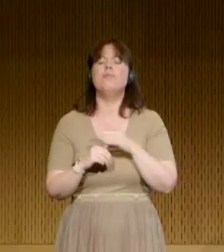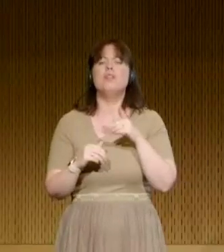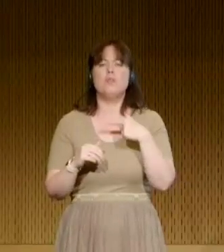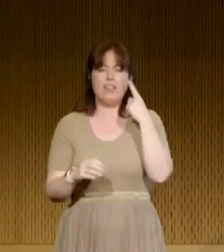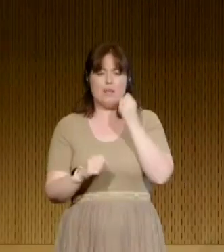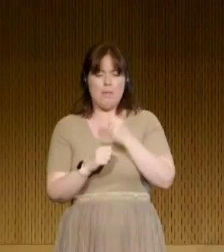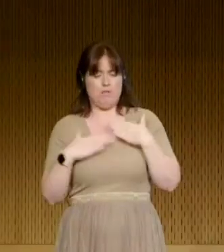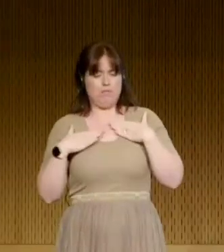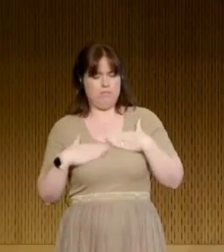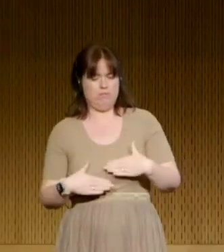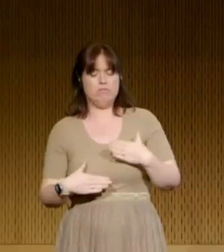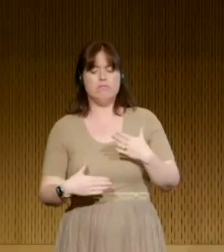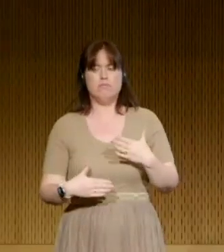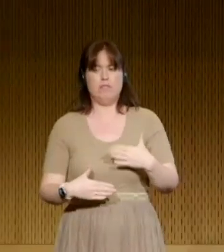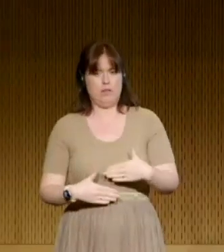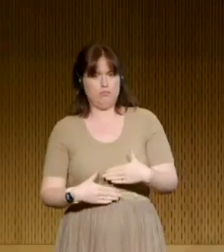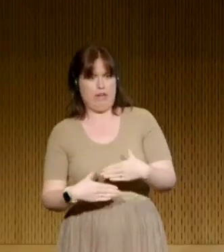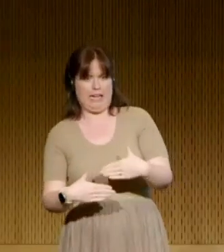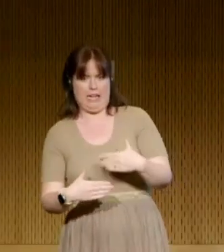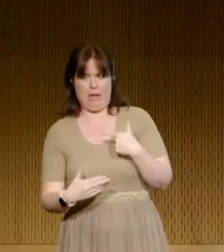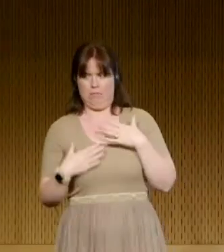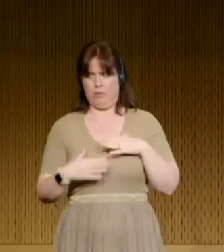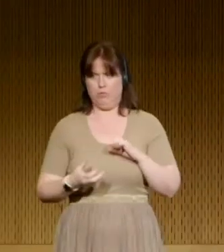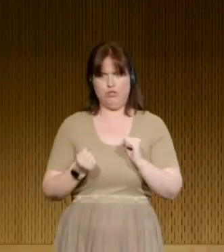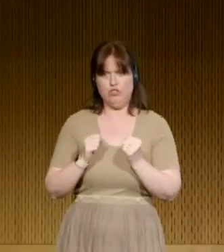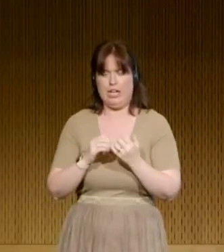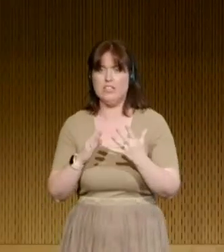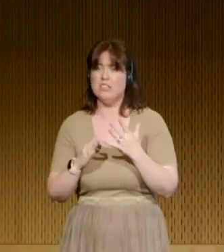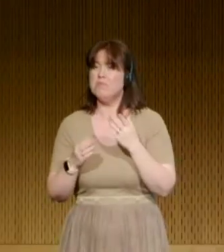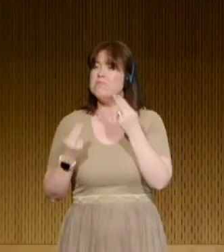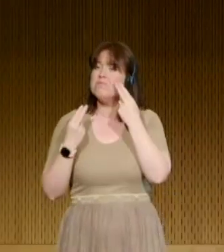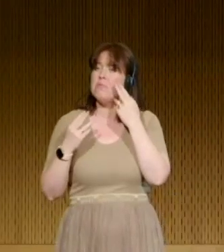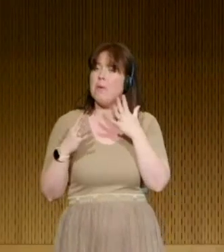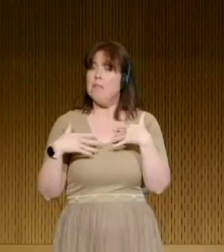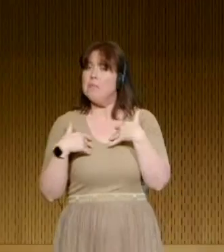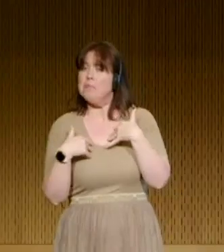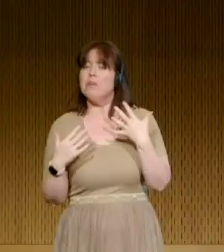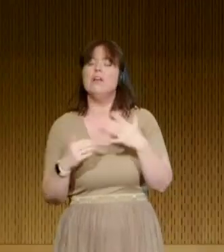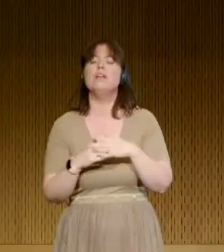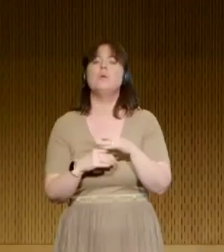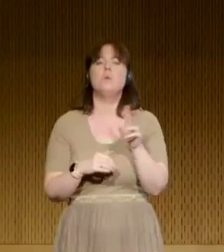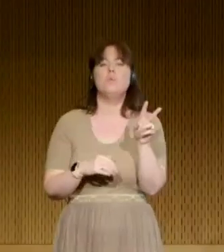A reasonable a reasonable kind of consideration. Alex and David are unsure about where they start